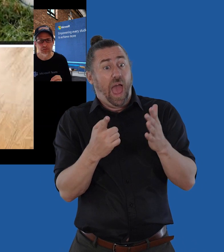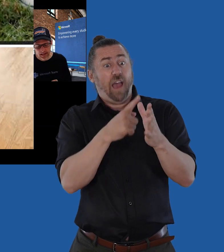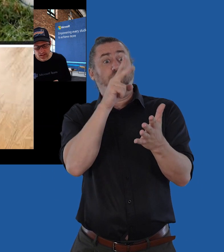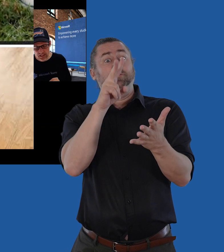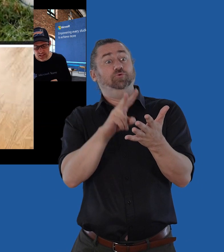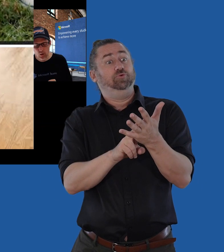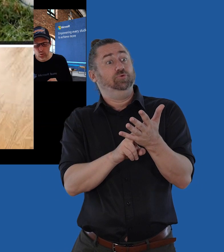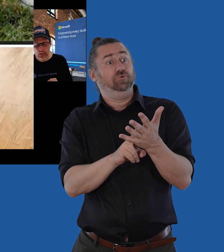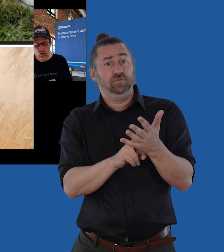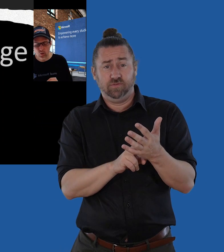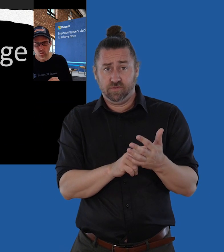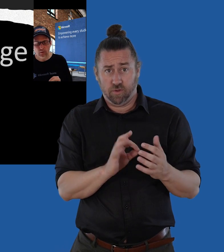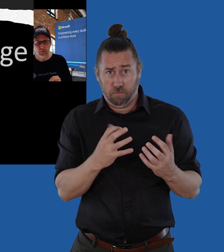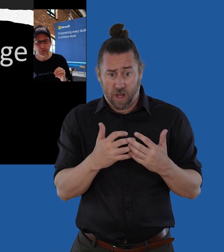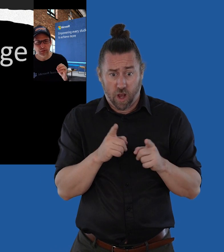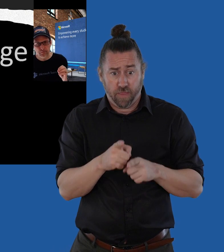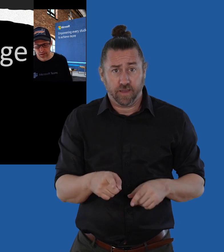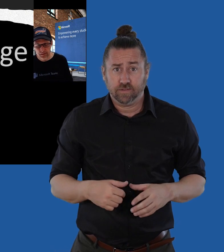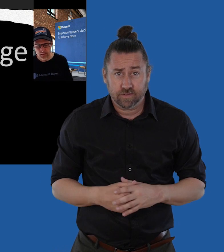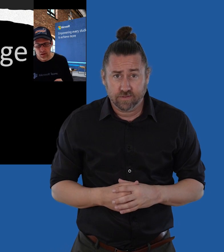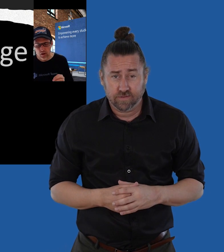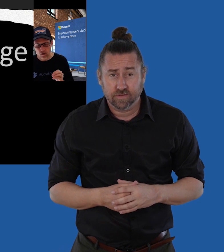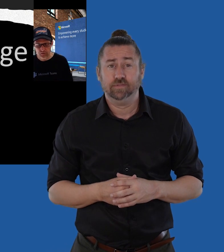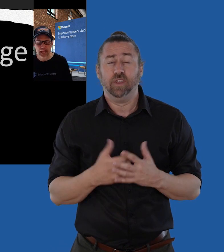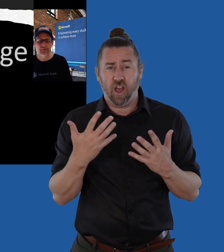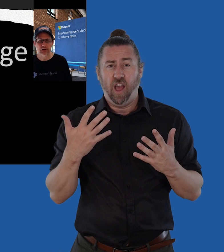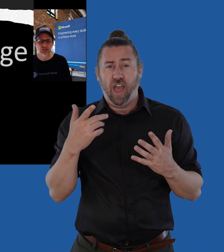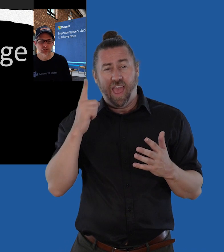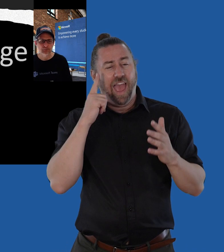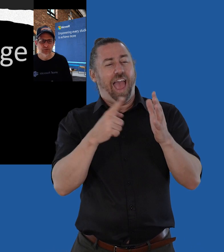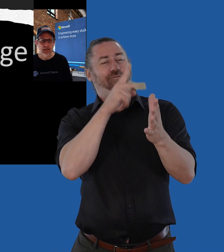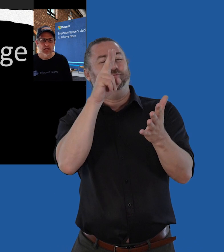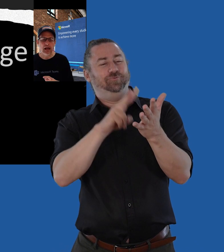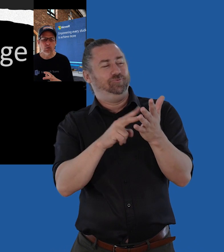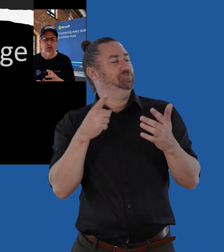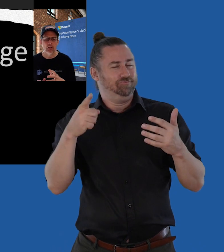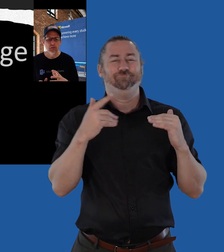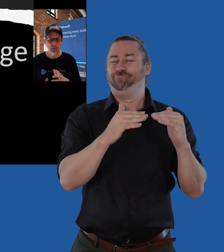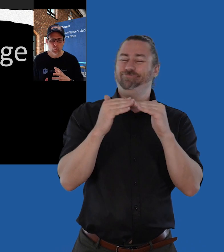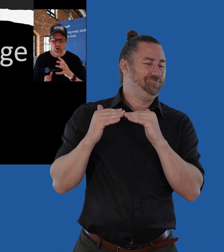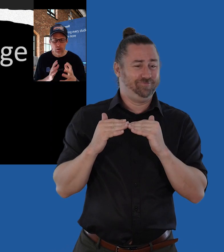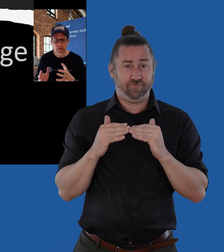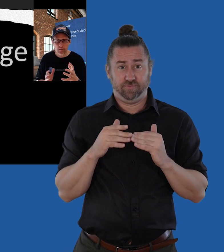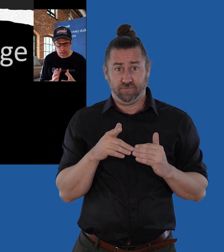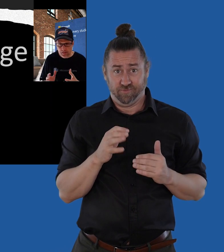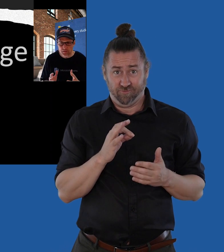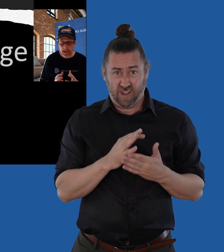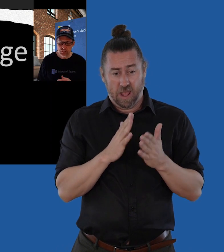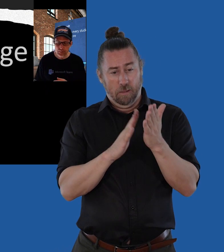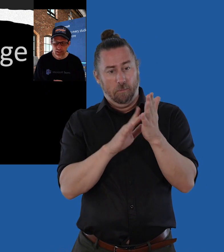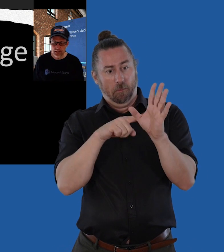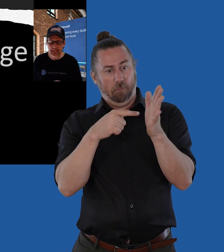In fact, this is what we call, 'The Myth of the Average.' Now, we talk about 'The Myth of the Average' because